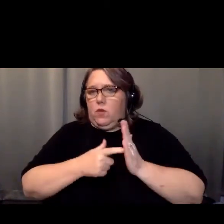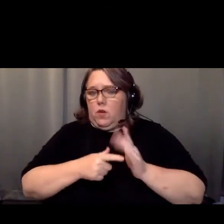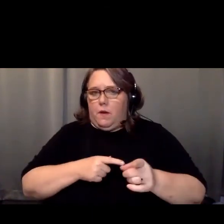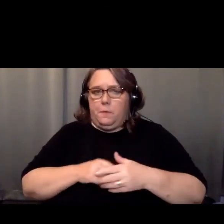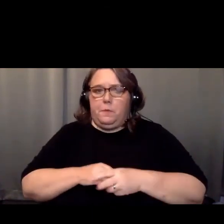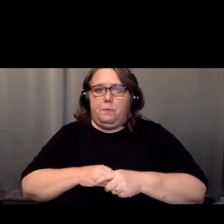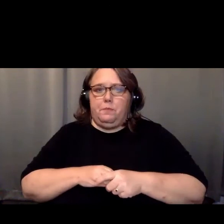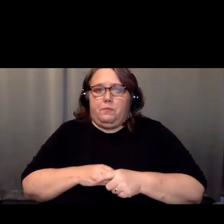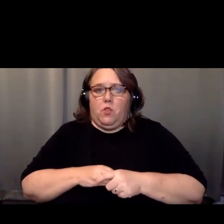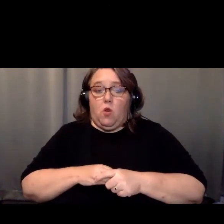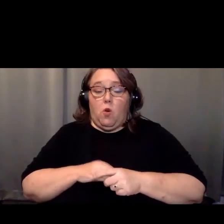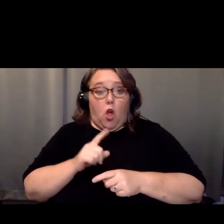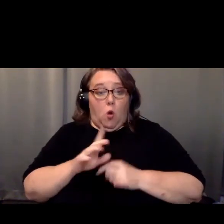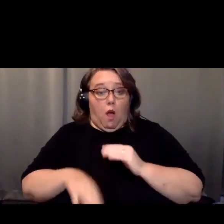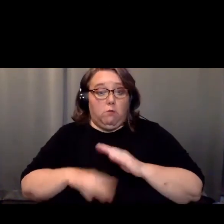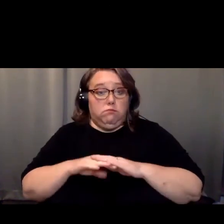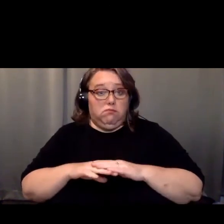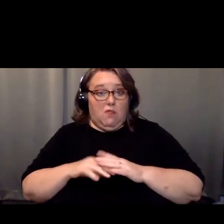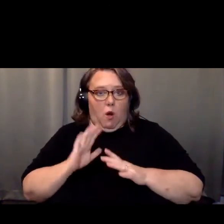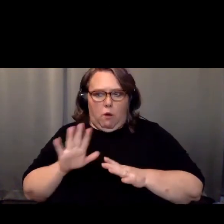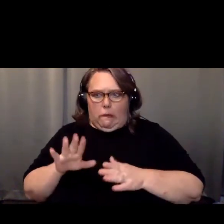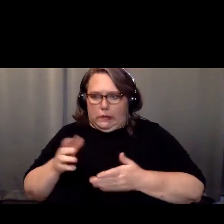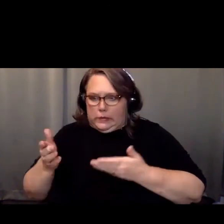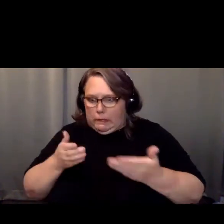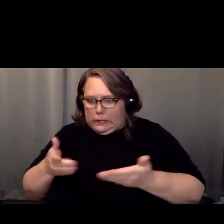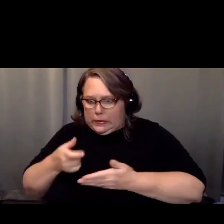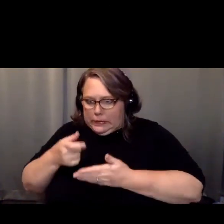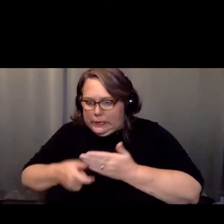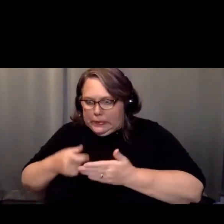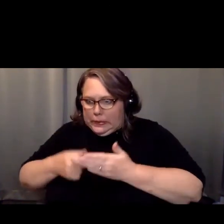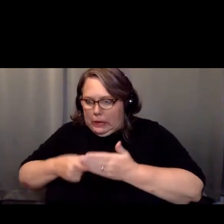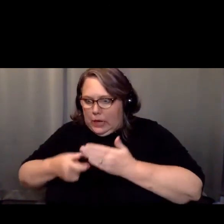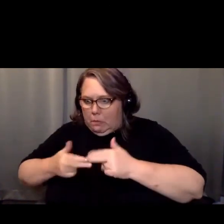So, they're not supposed to look at the anticipated cost of those services.